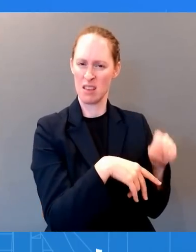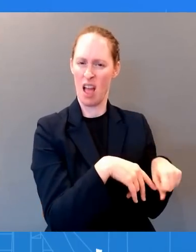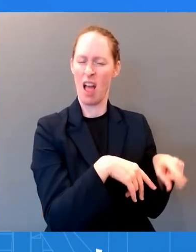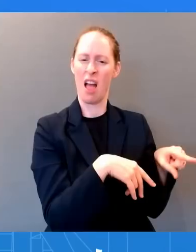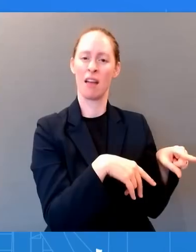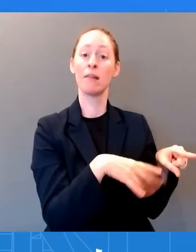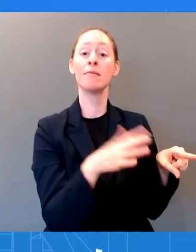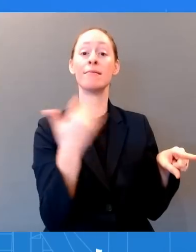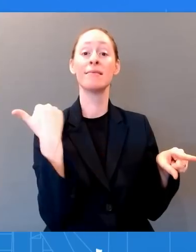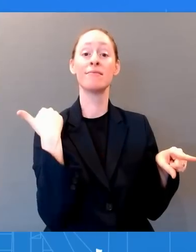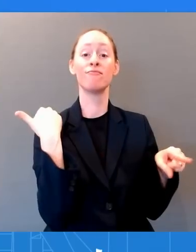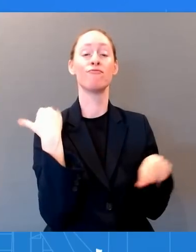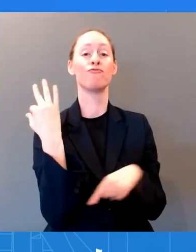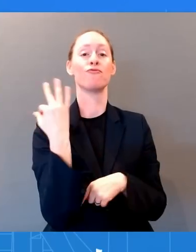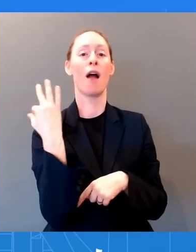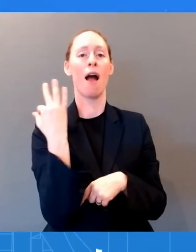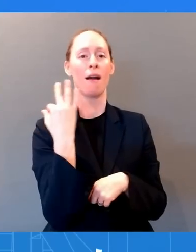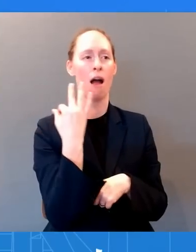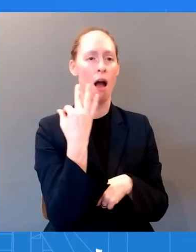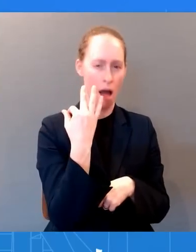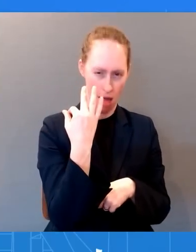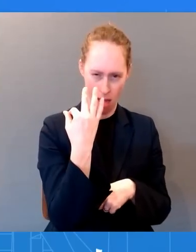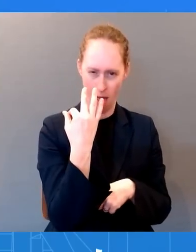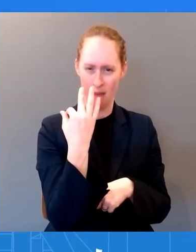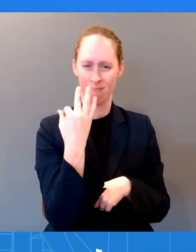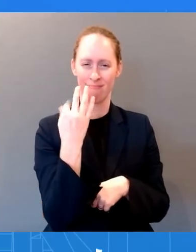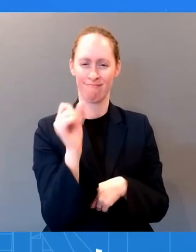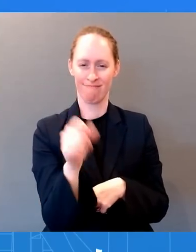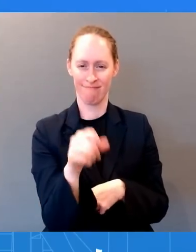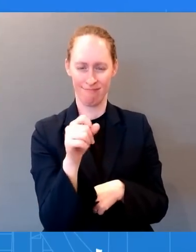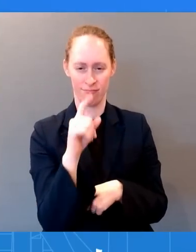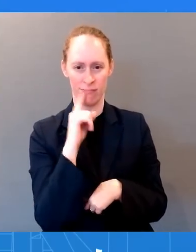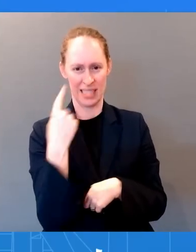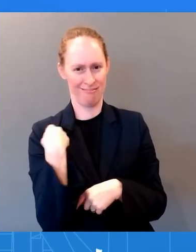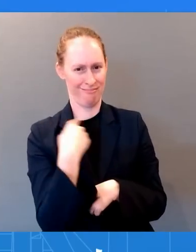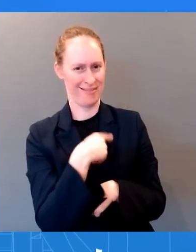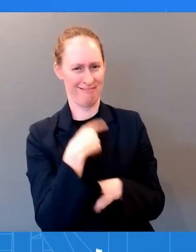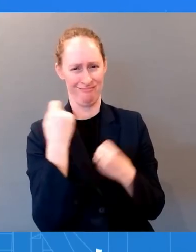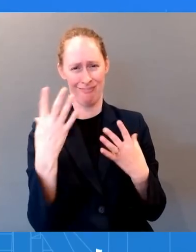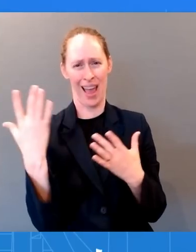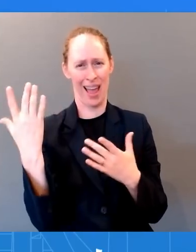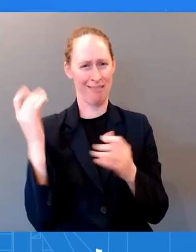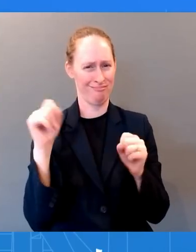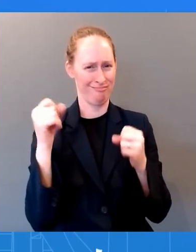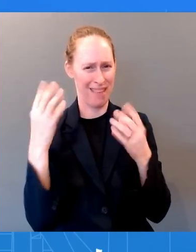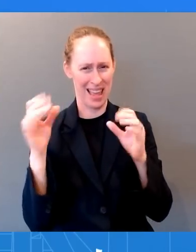is well justified in our eyes. And remember, you know, we're on track to cut, as you were alluding to,